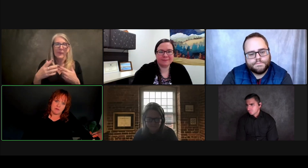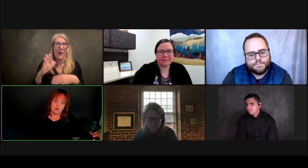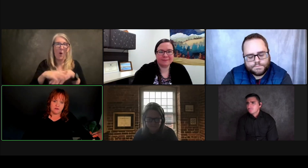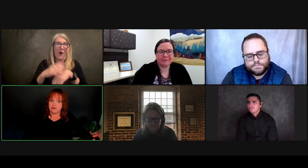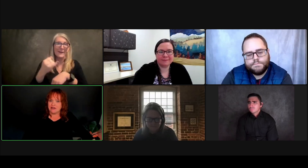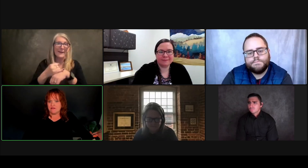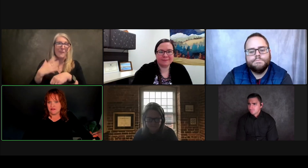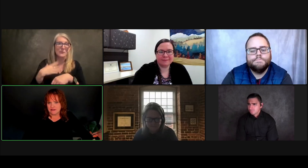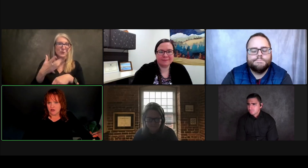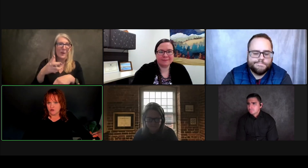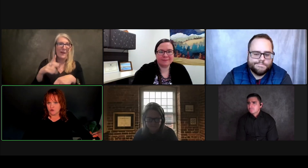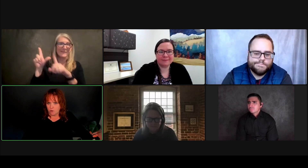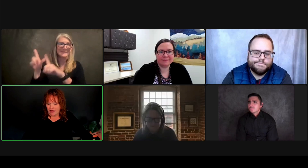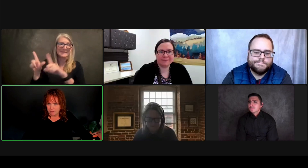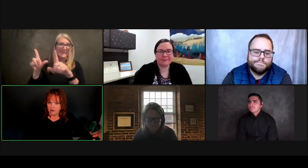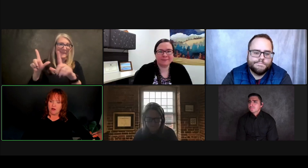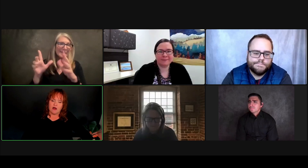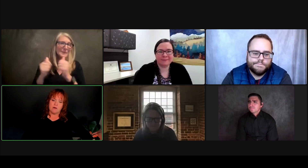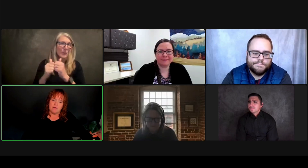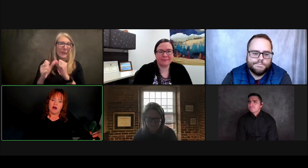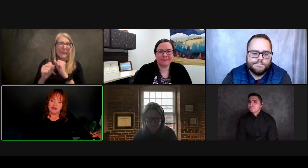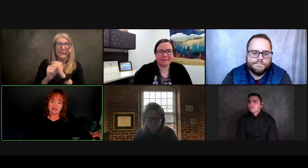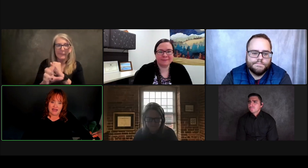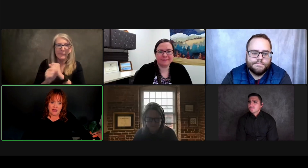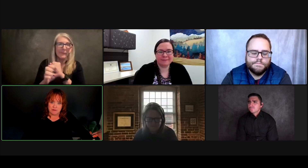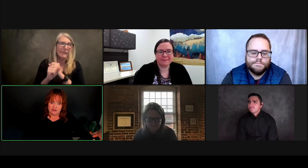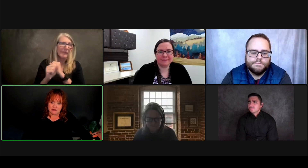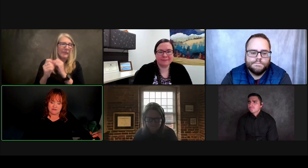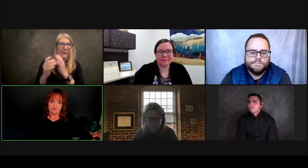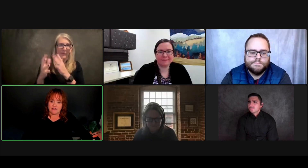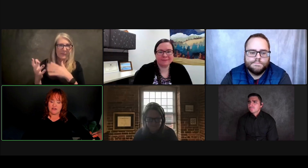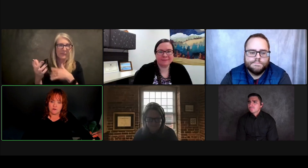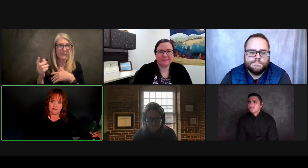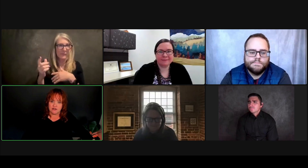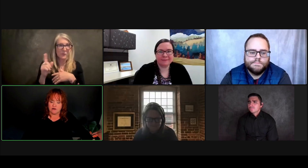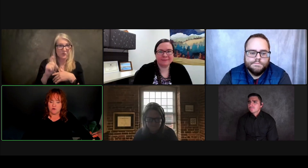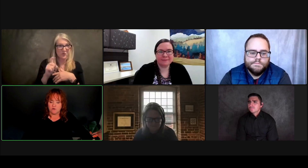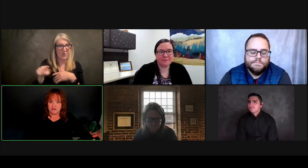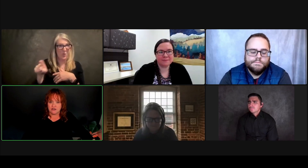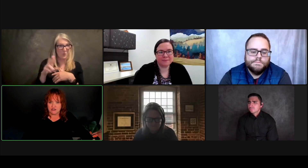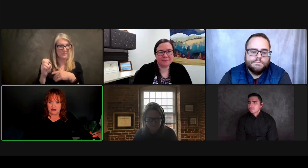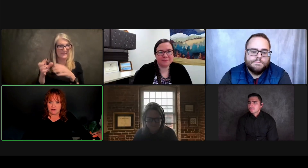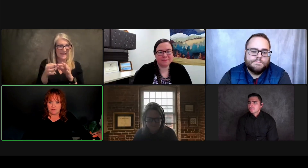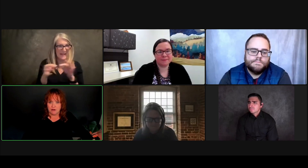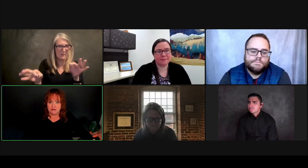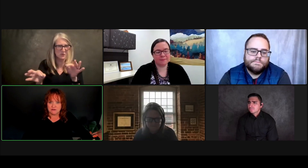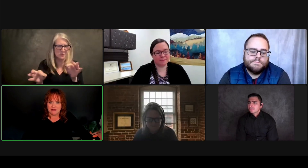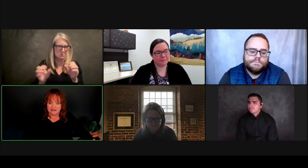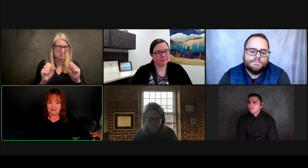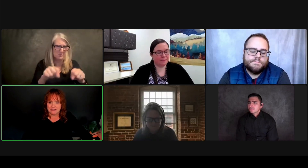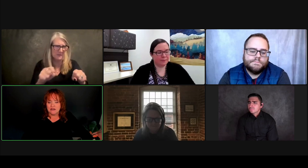or anything that's on your web, on-campus videos that are hosted and shared in public spaces,